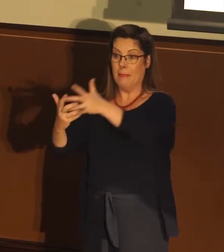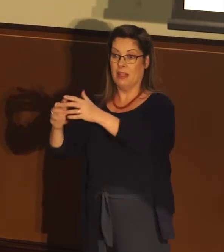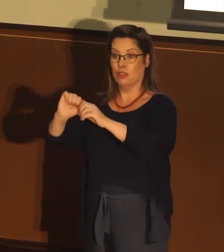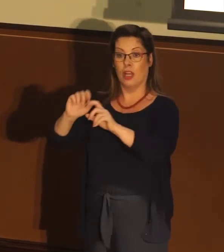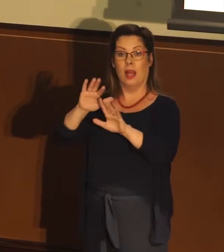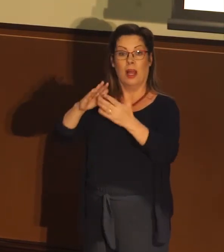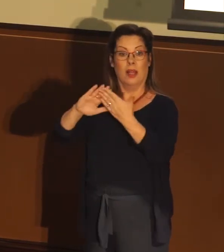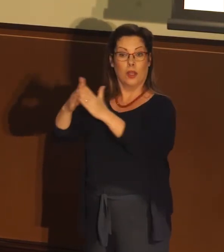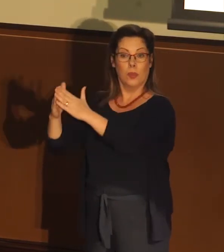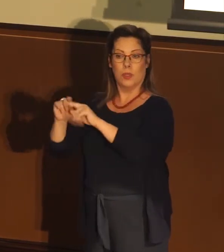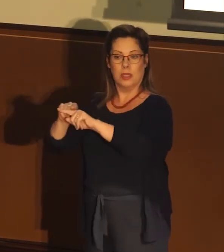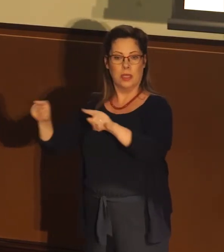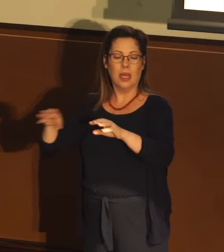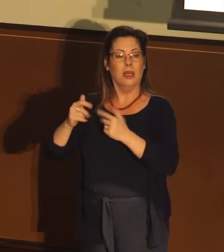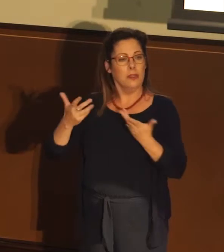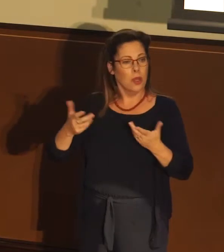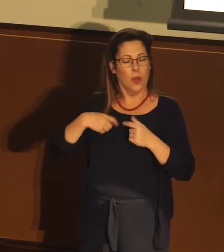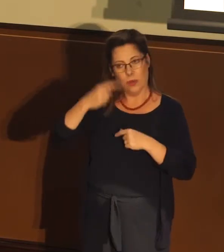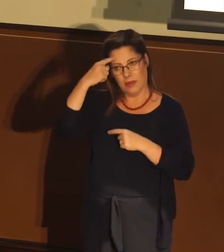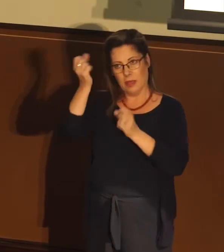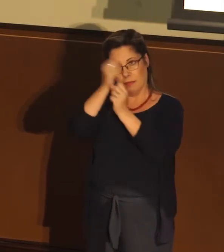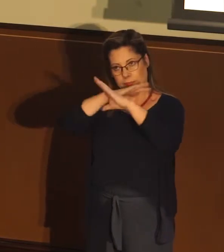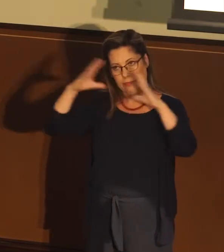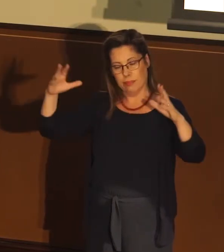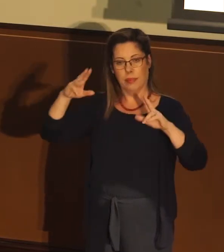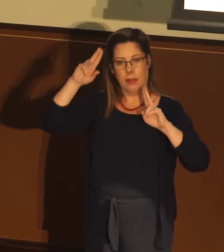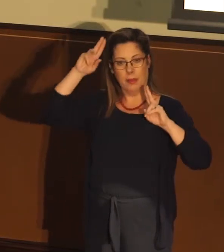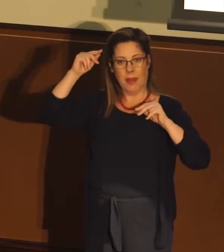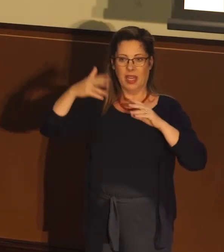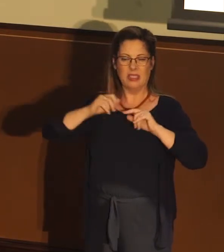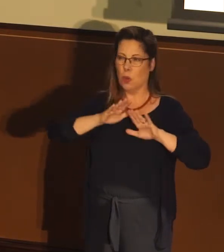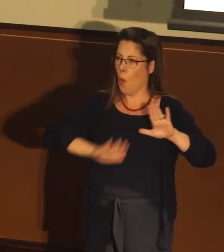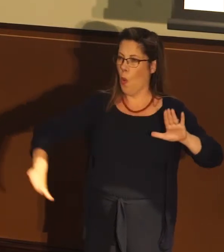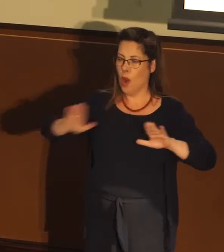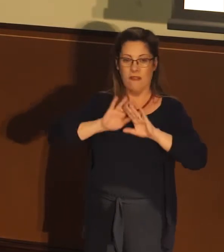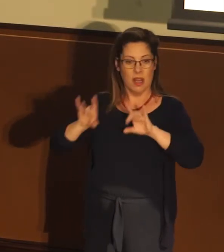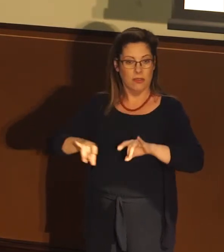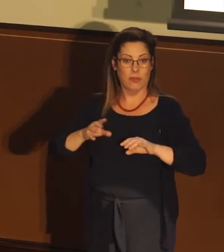We might have some areas that might have a higher age demographic.